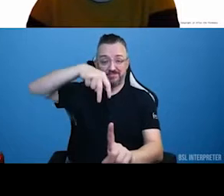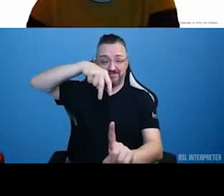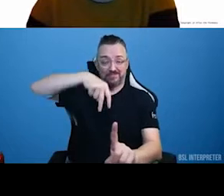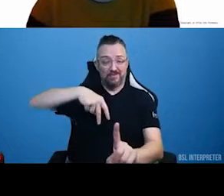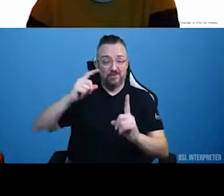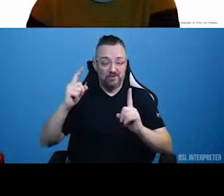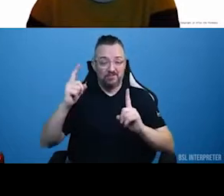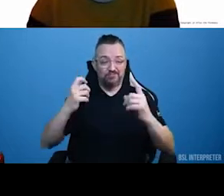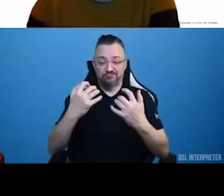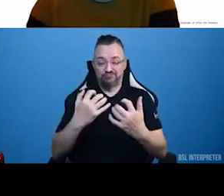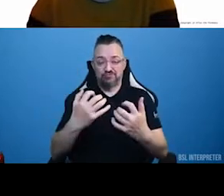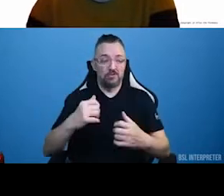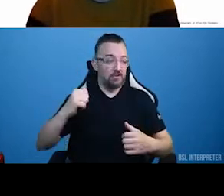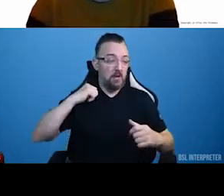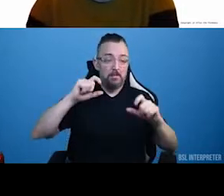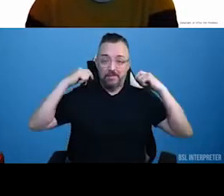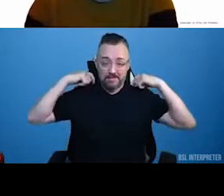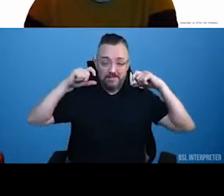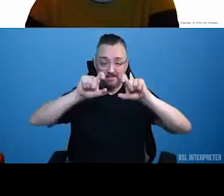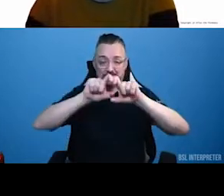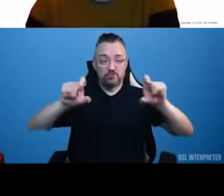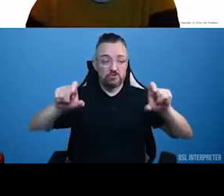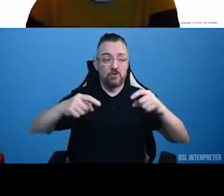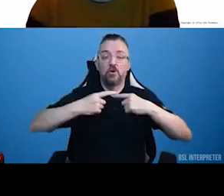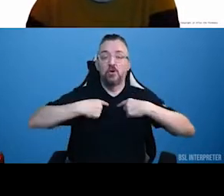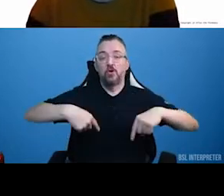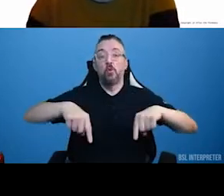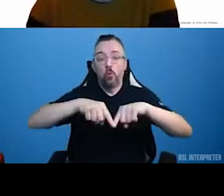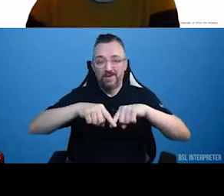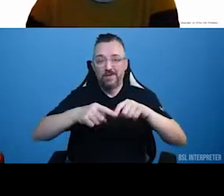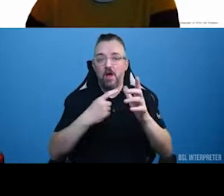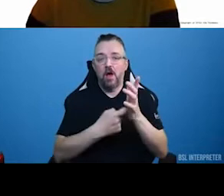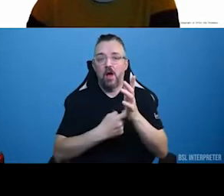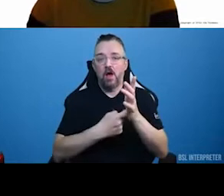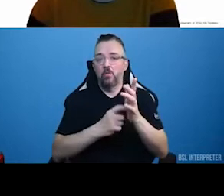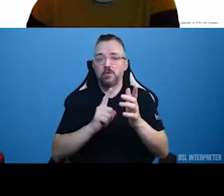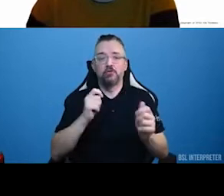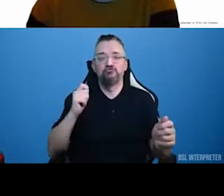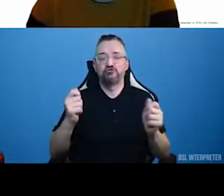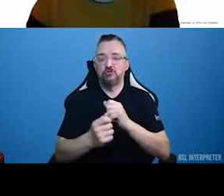who all had on the back of their T-shirts that "We are the change" and couldn't agree more with them.